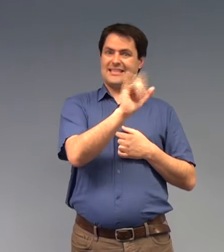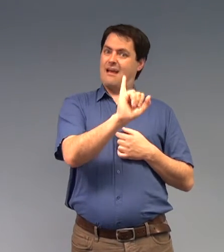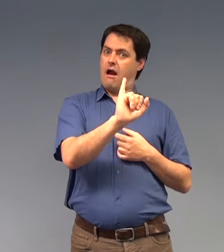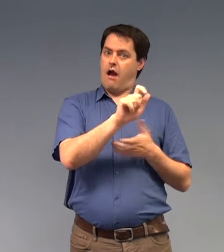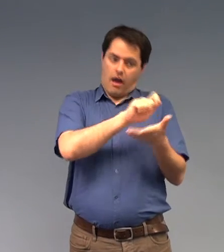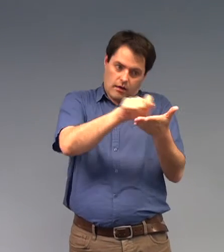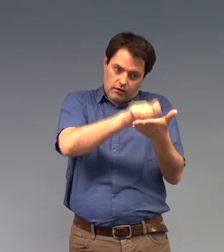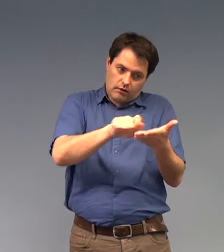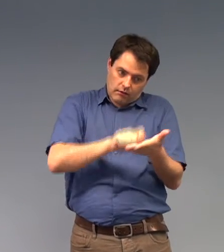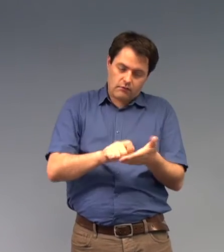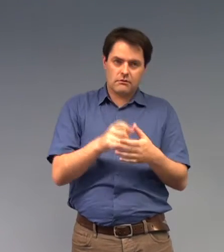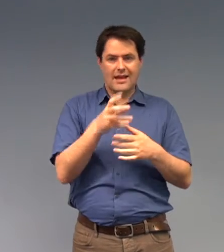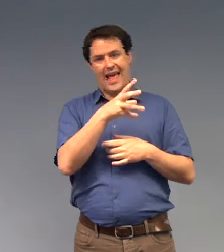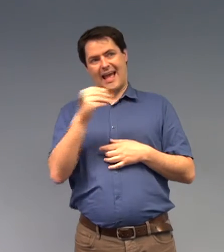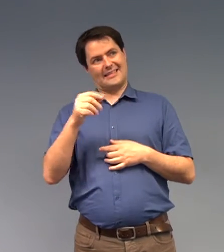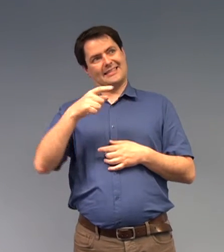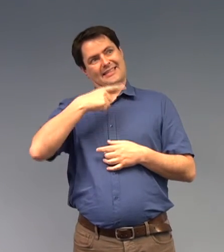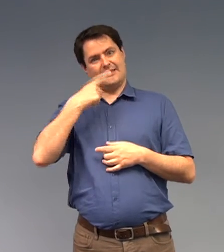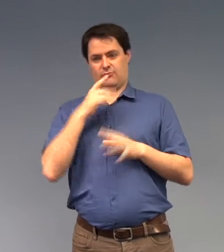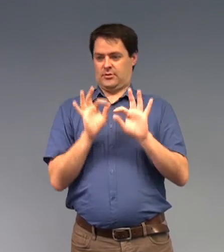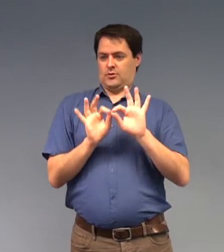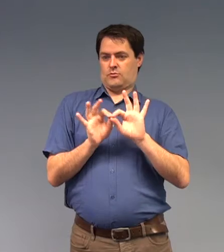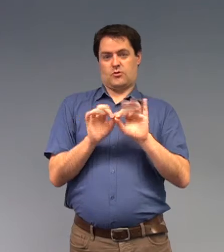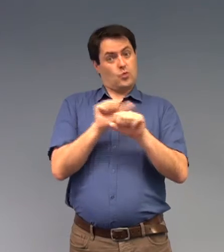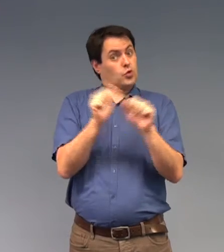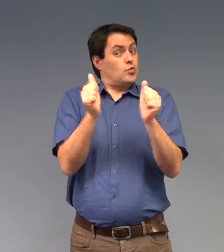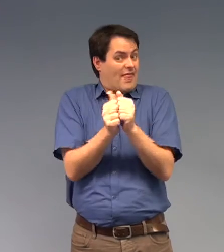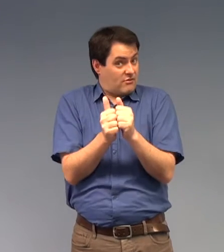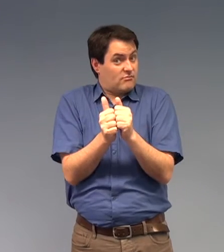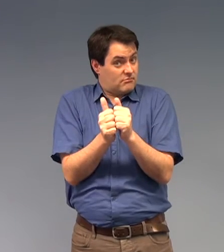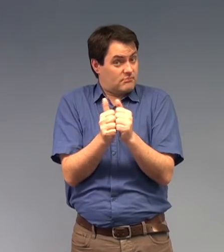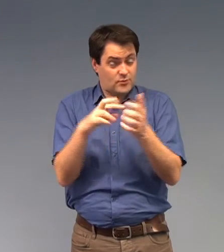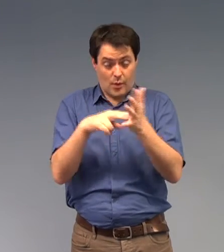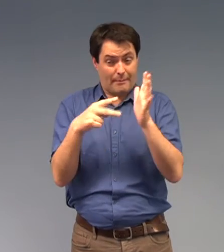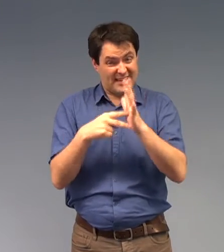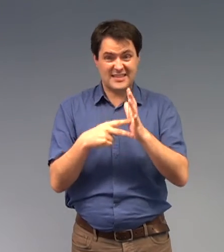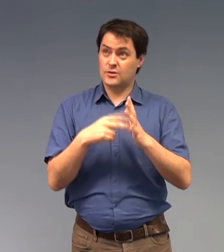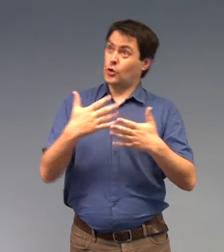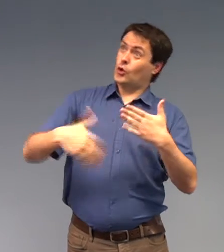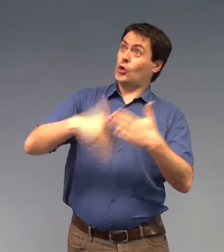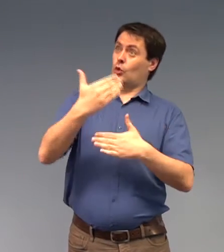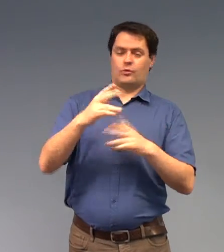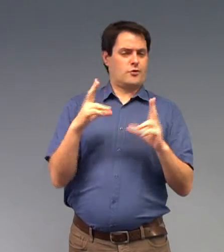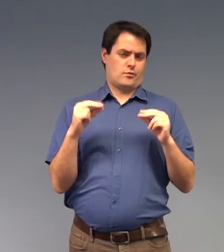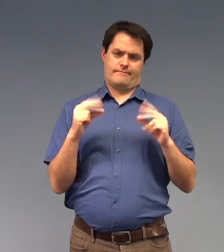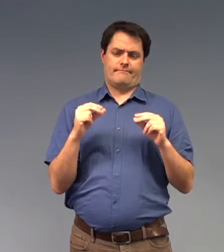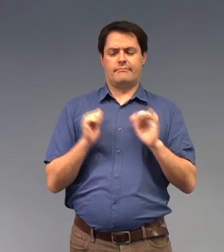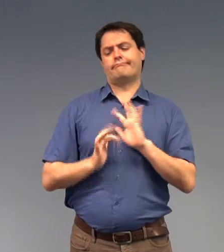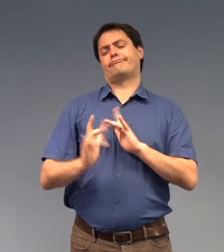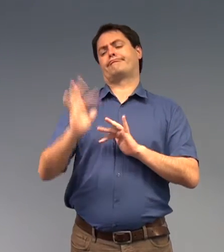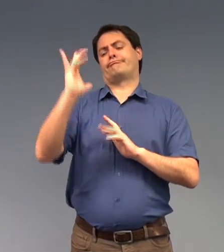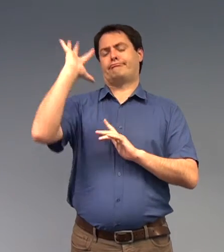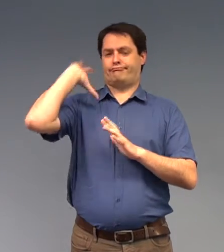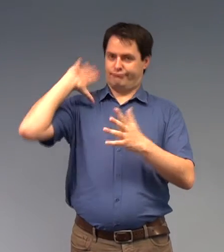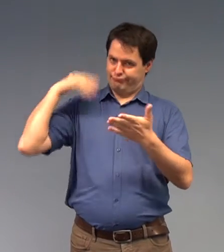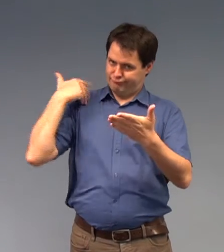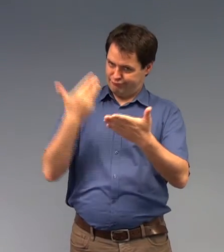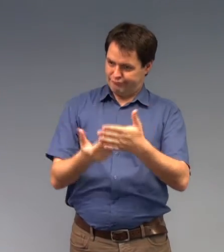we appeared to have a Deaf (DI) and hearing interpreter team working together.